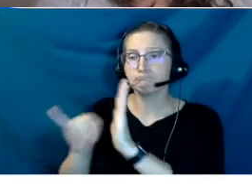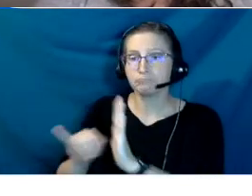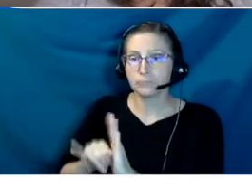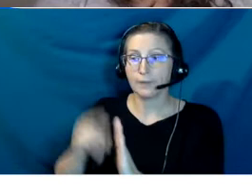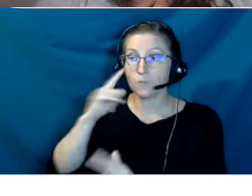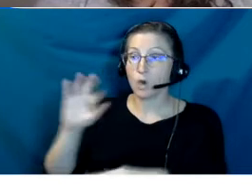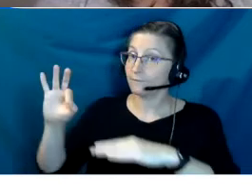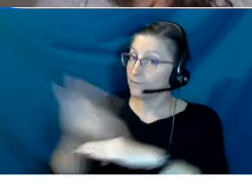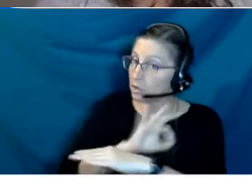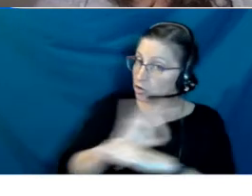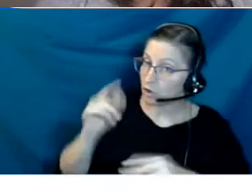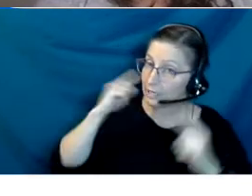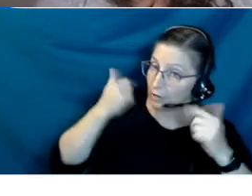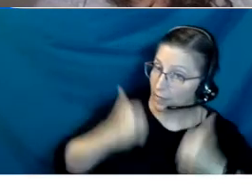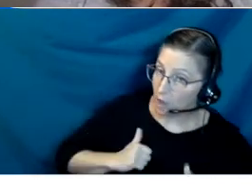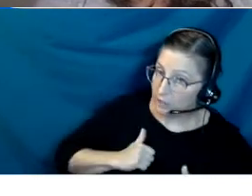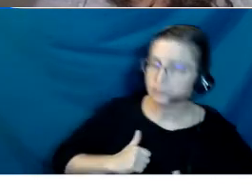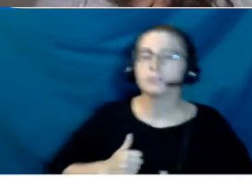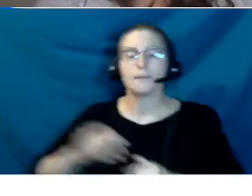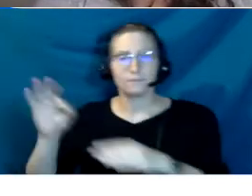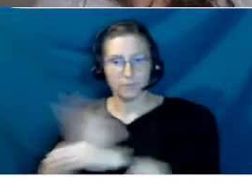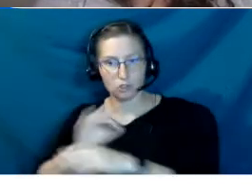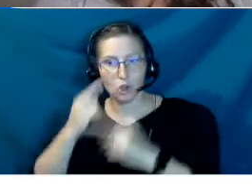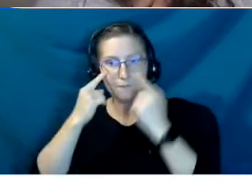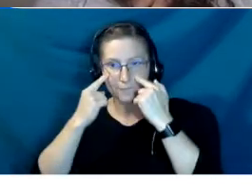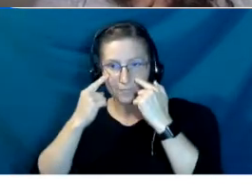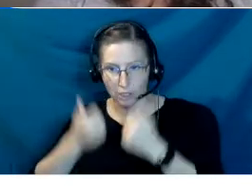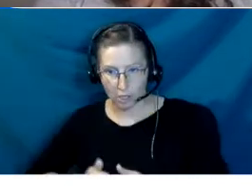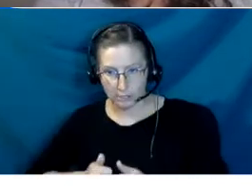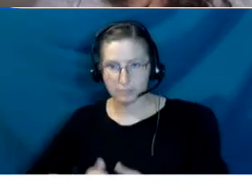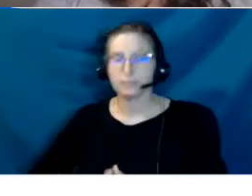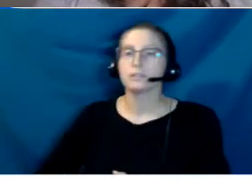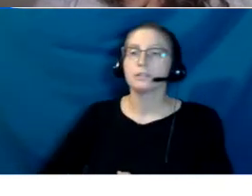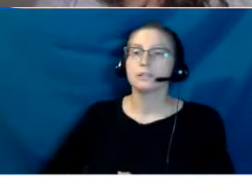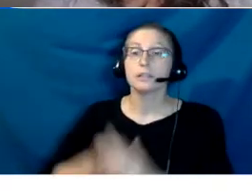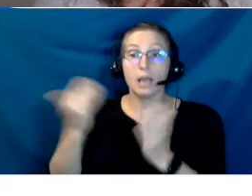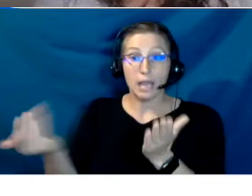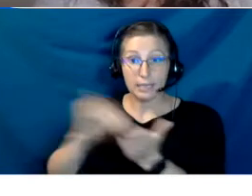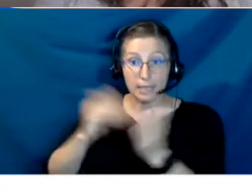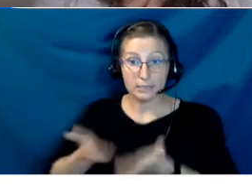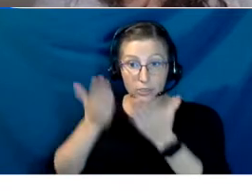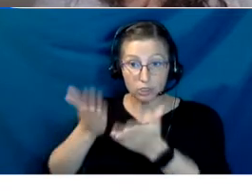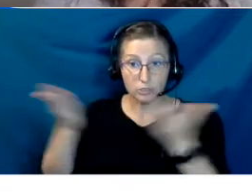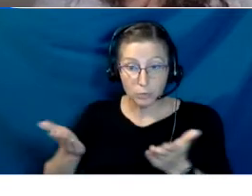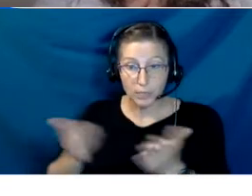a child might be deafblind, please reach out to us and we would be happy to help answer